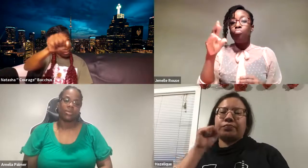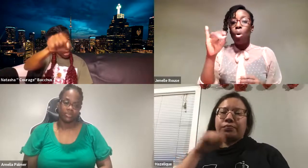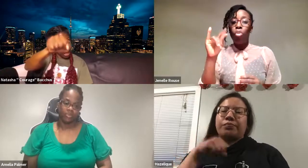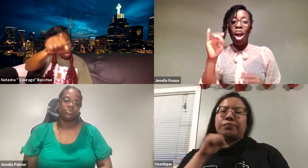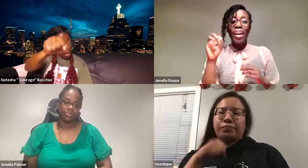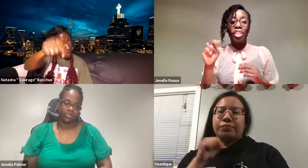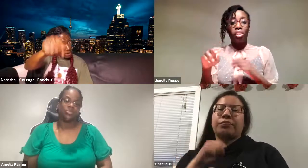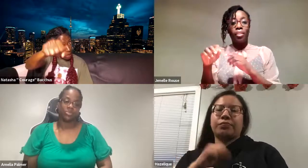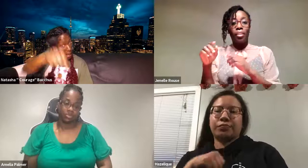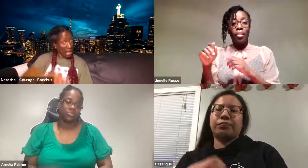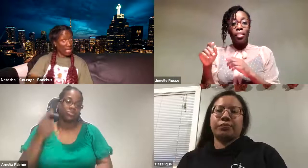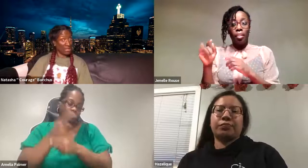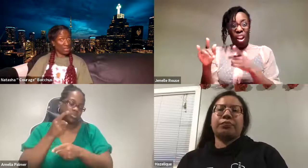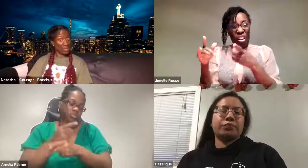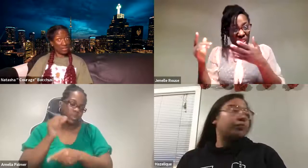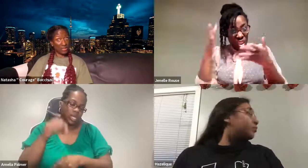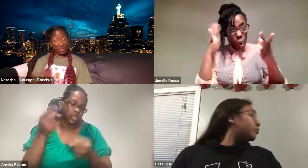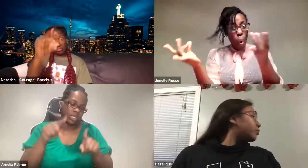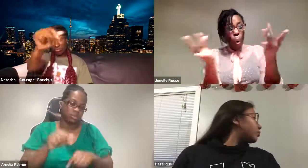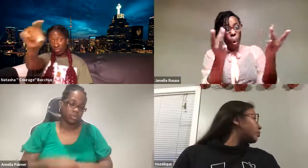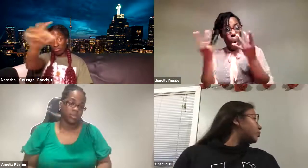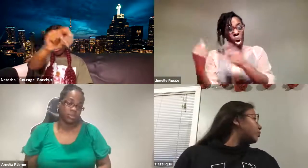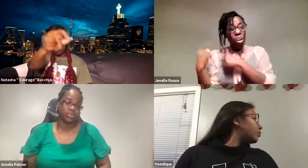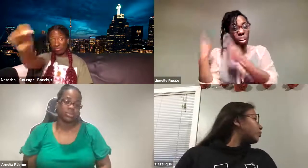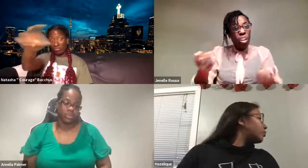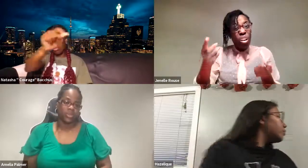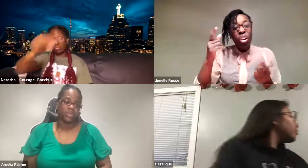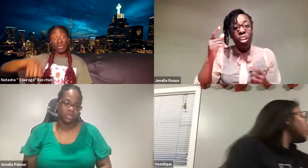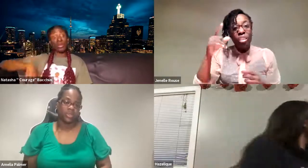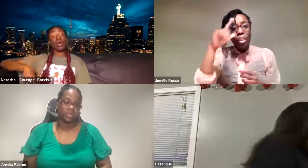that would be a form of culture appropriation if you just start to take it upon yourself to